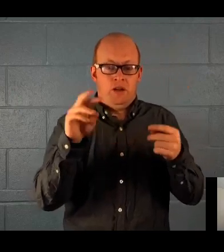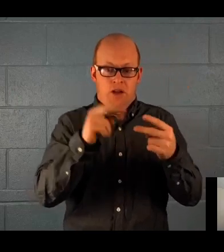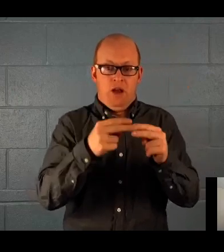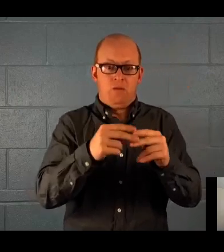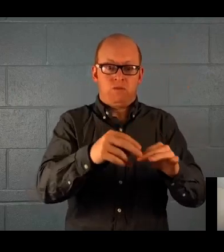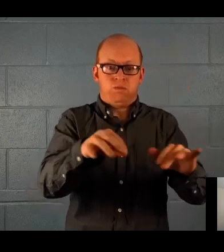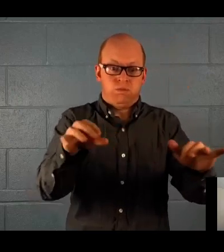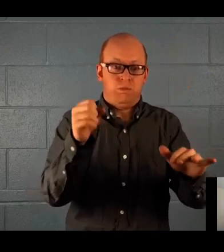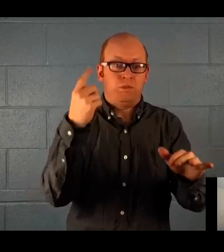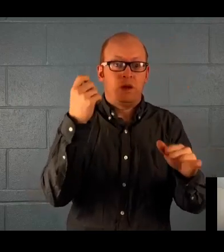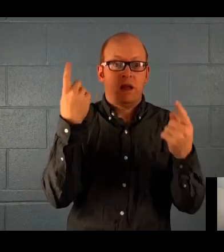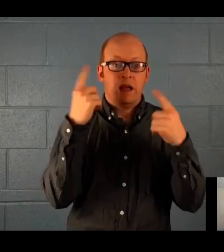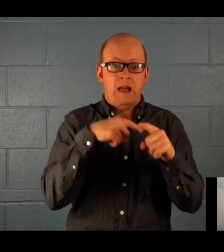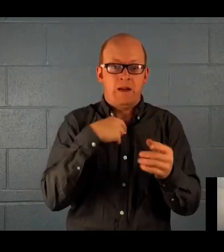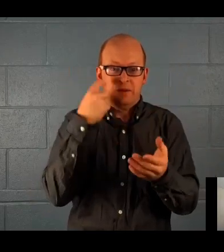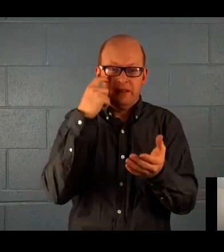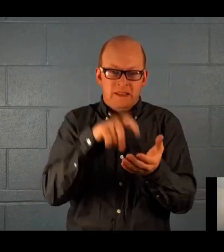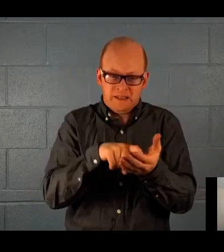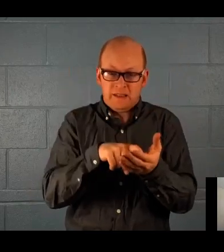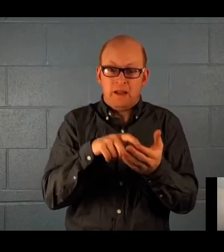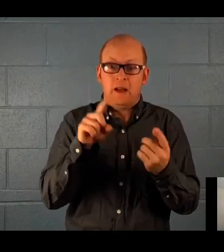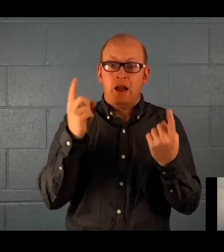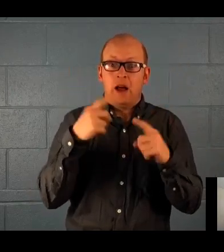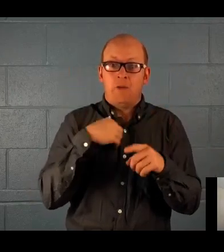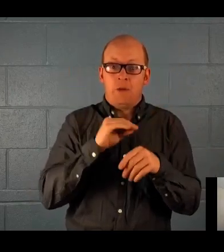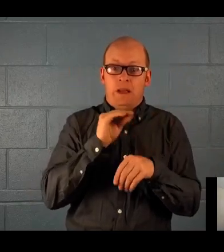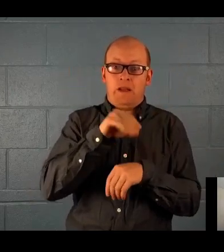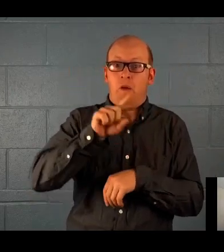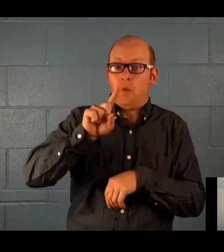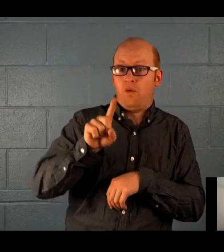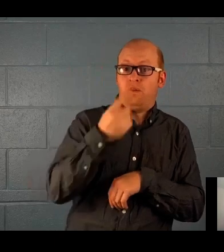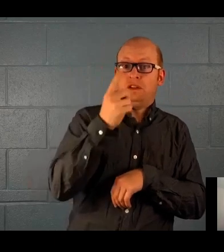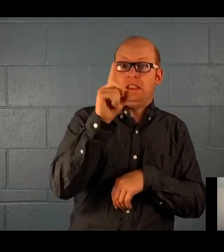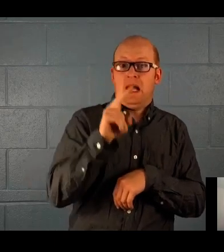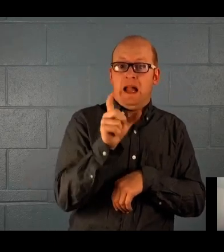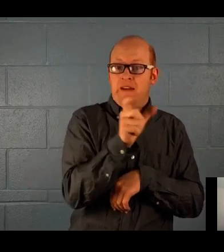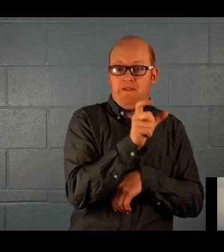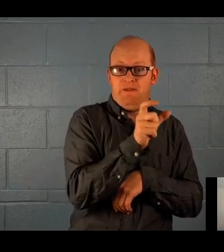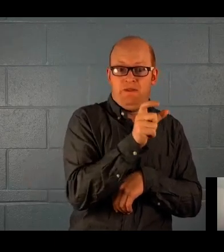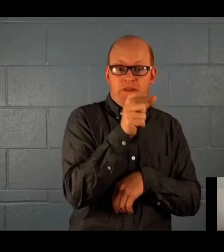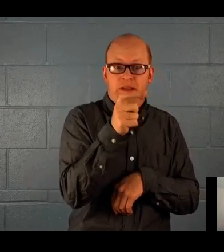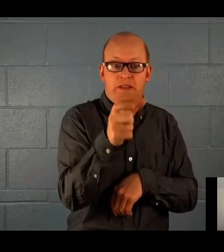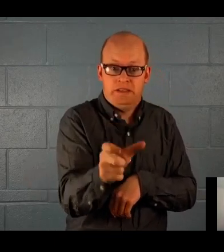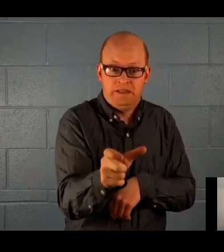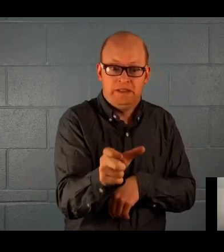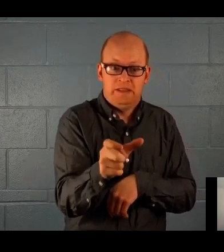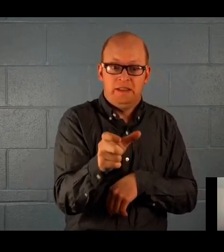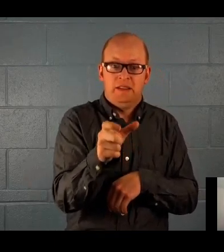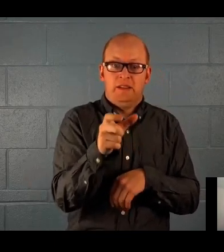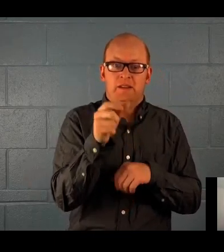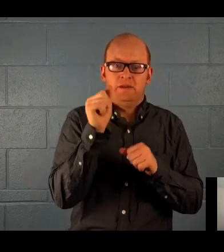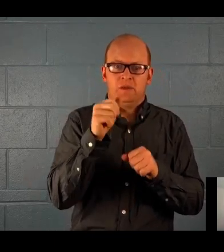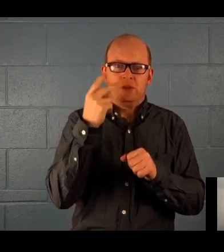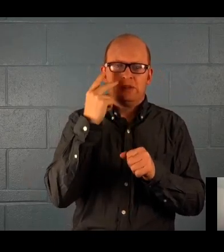However, when we delivered only the front half vector, in several of these platforms we could see a truncated piece